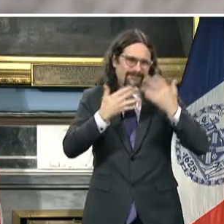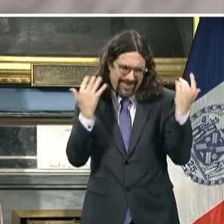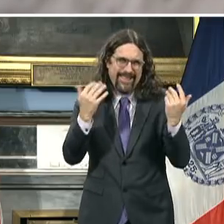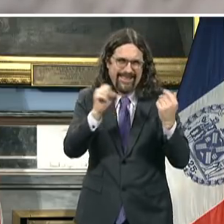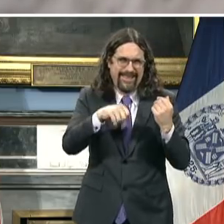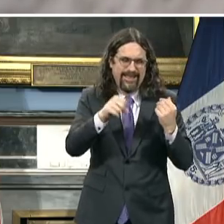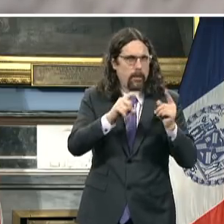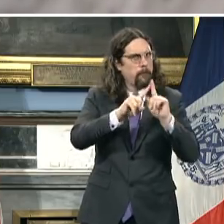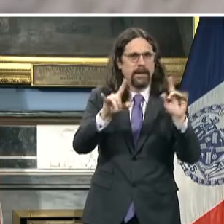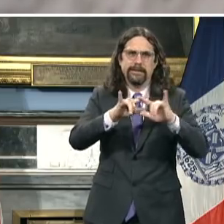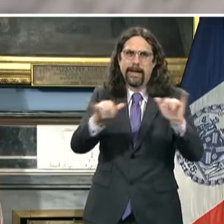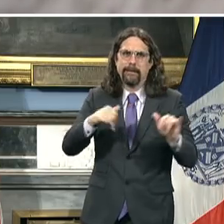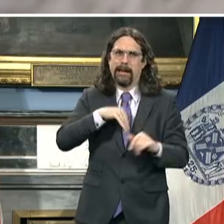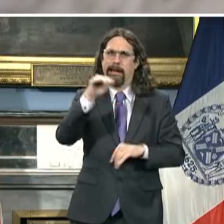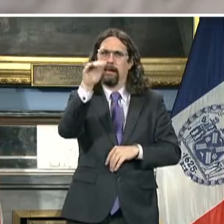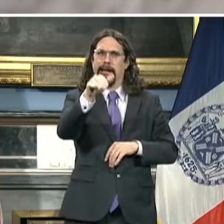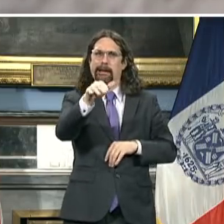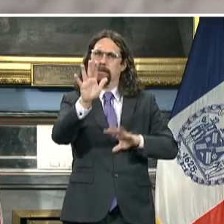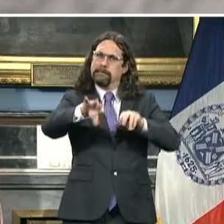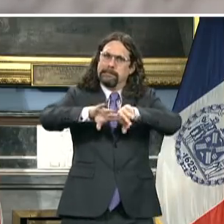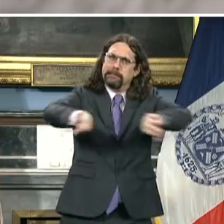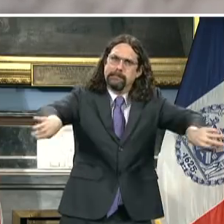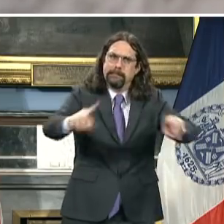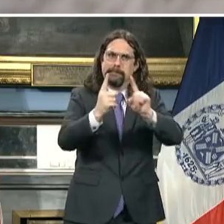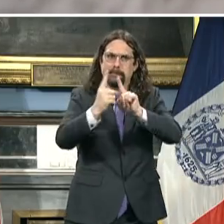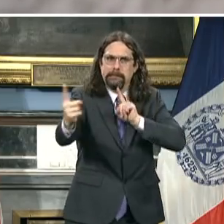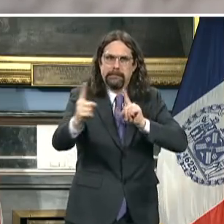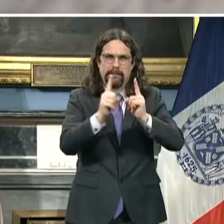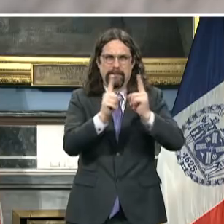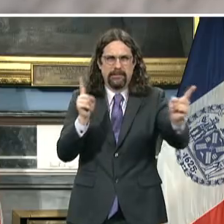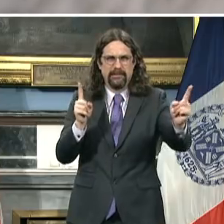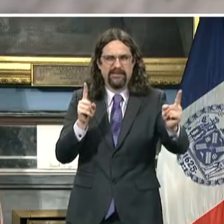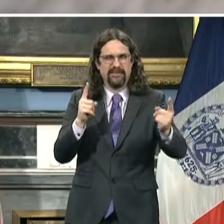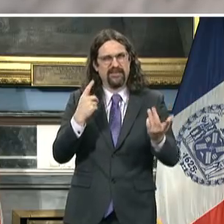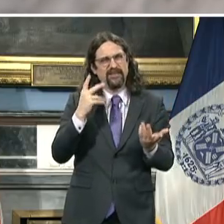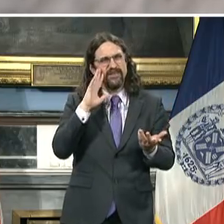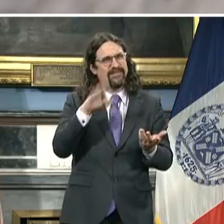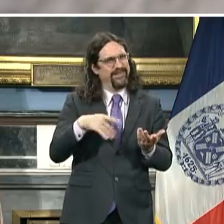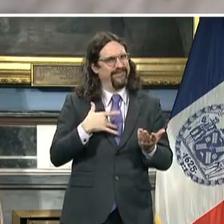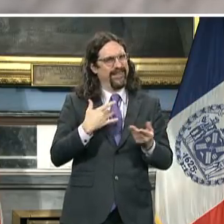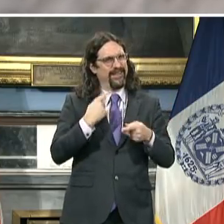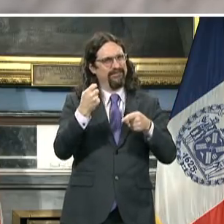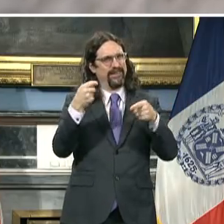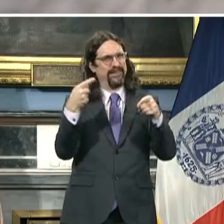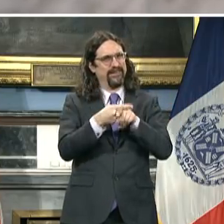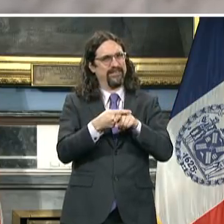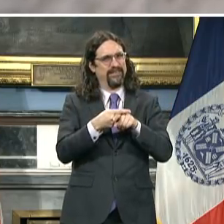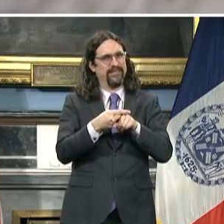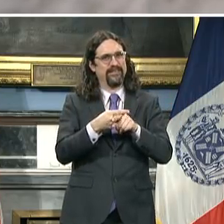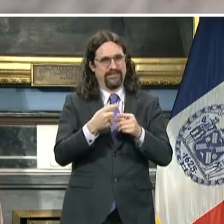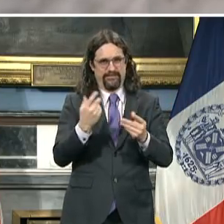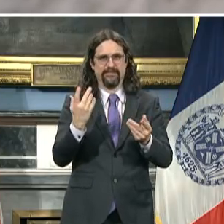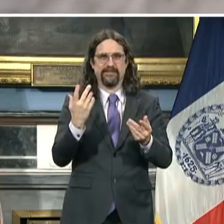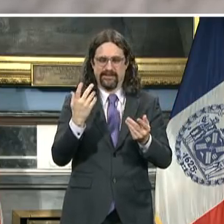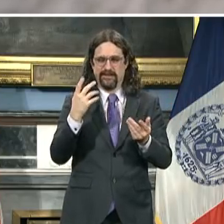WE HAVE HAD FOR OUR WHOLE LIESV. BUT WE KEEP TELLING PEOPLE STAY APART FOR YOUR OWN PROTECTION, FOR